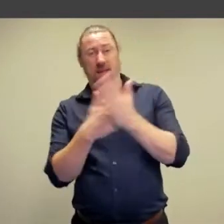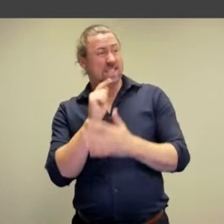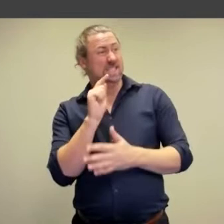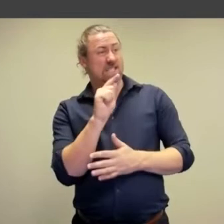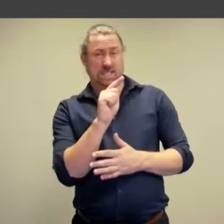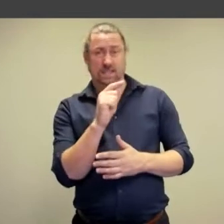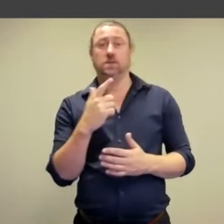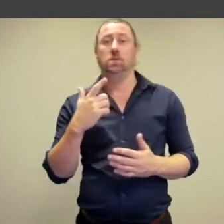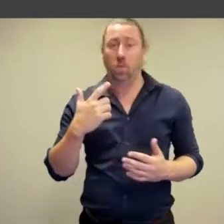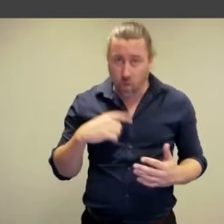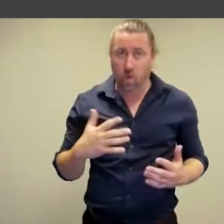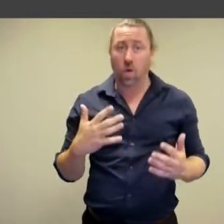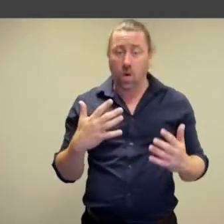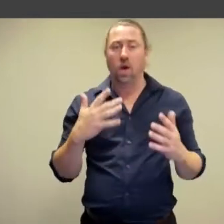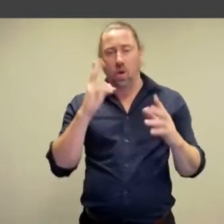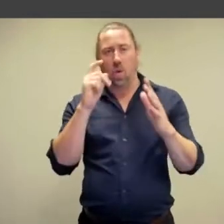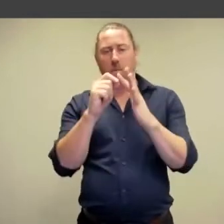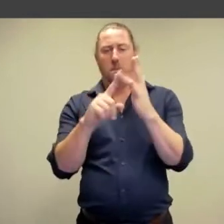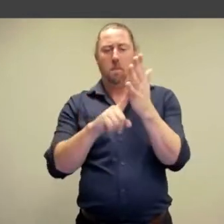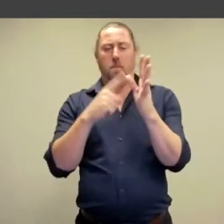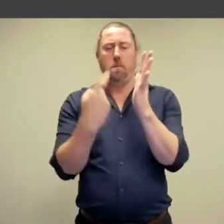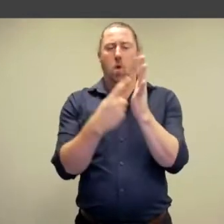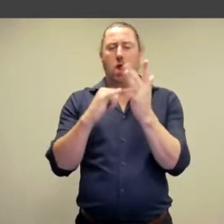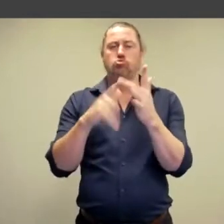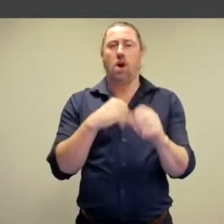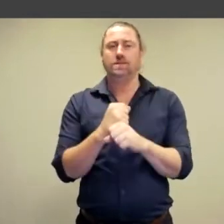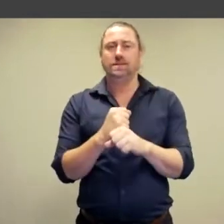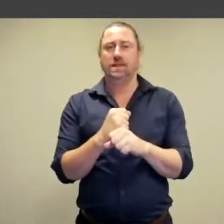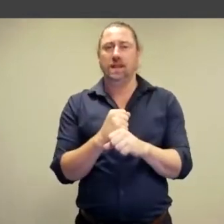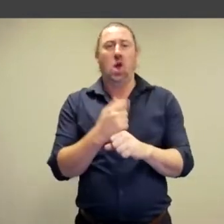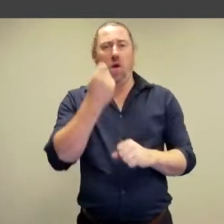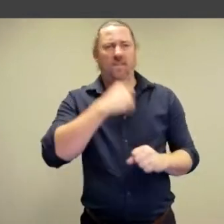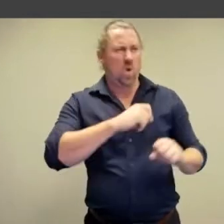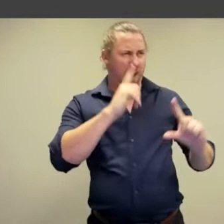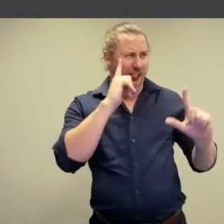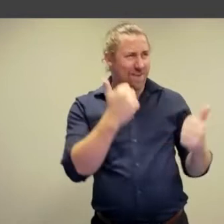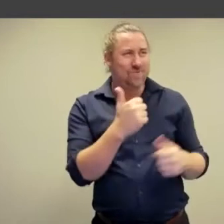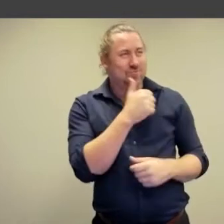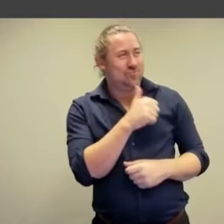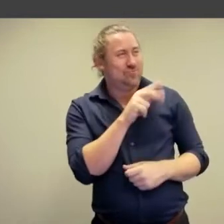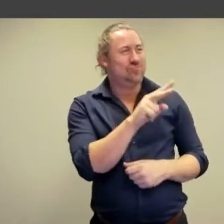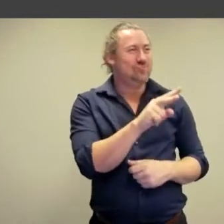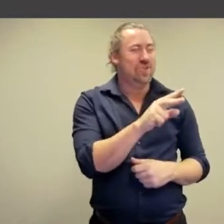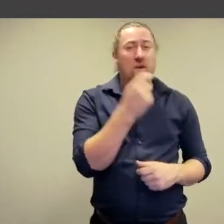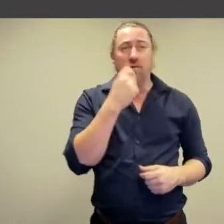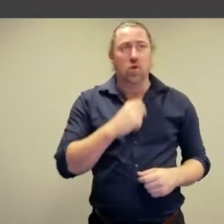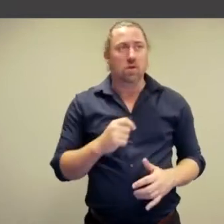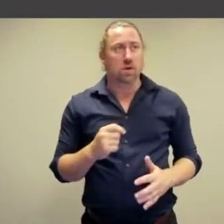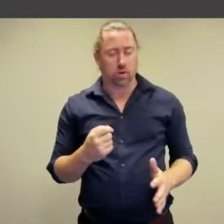is polarizing. Some people love this work, some people find it